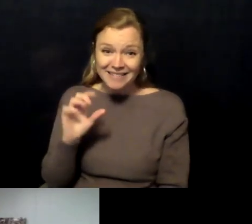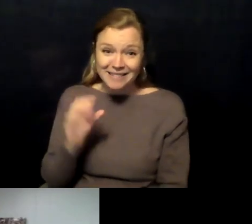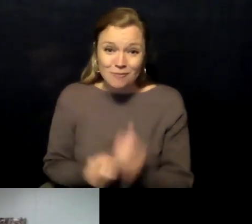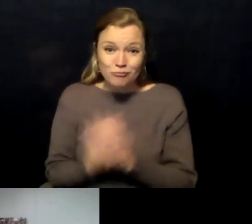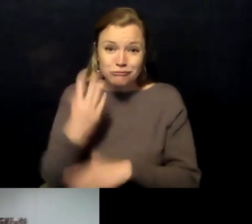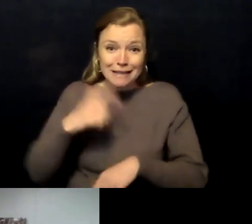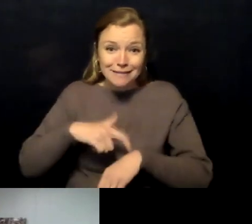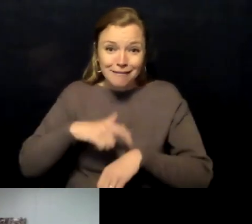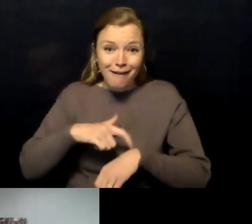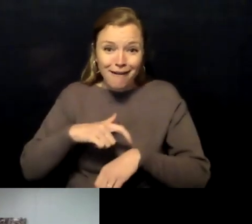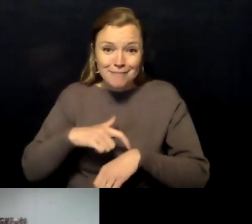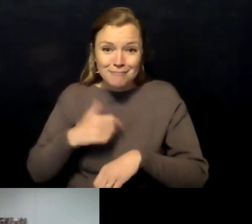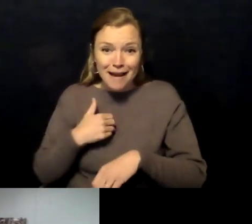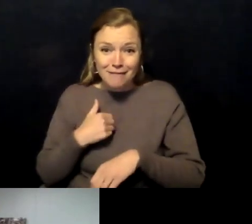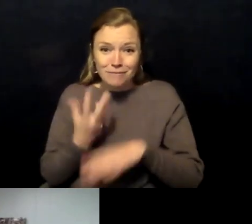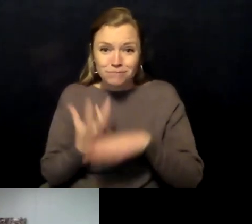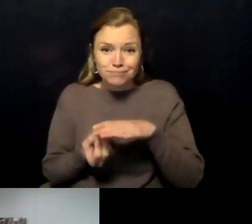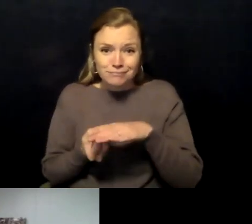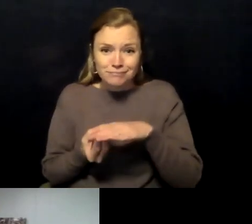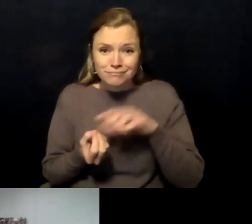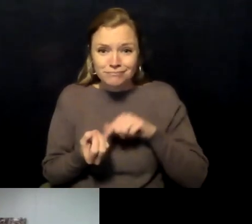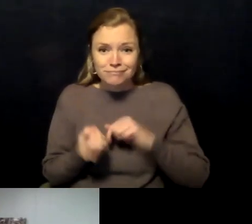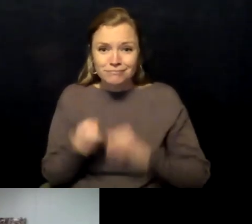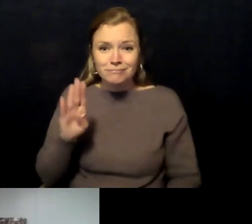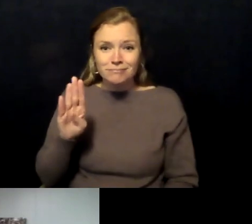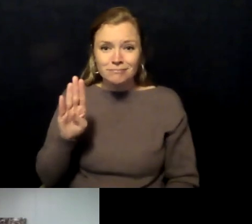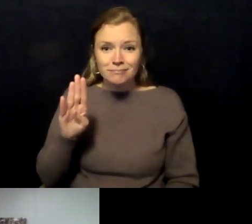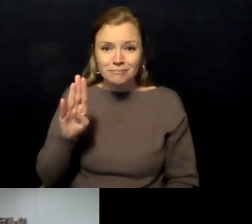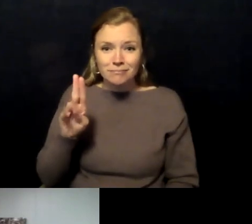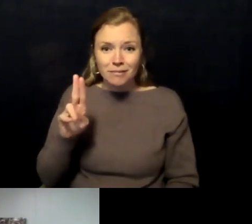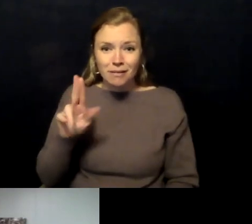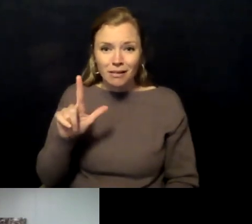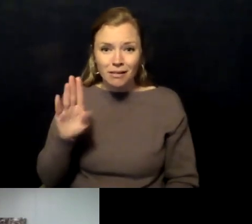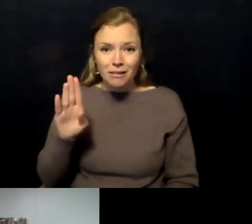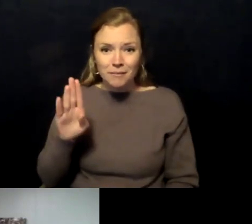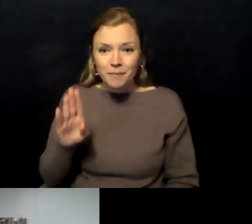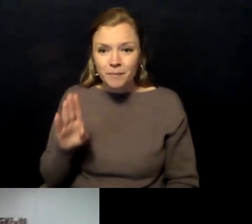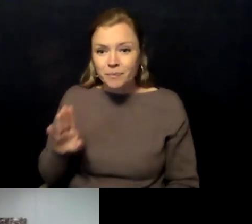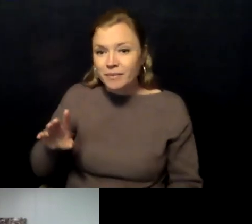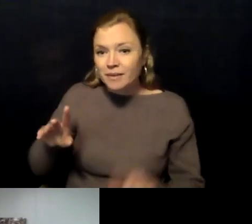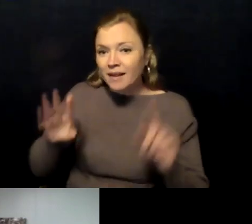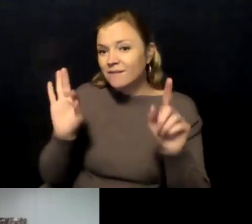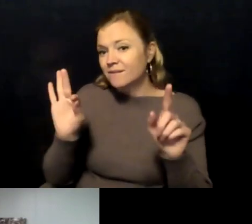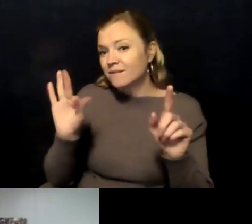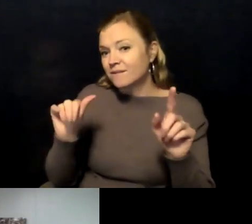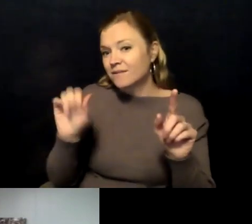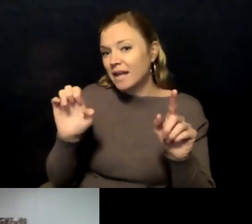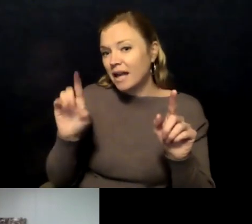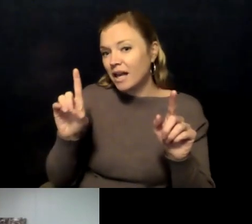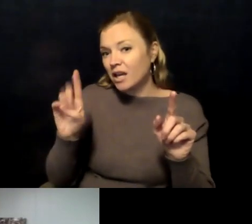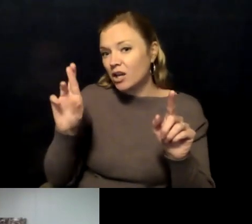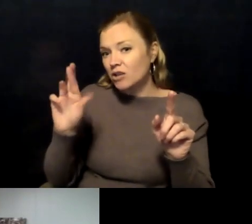up now, it makes me so happy. Phaedra has a wonderful question. She said that she would like to know what